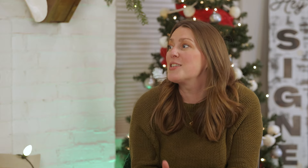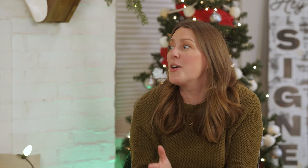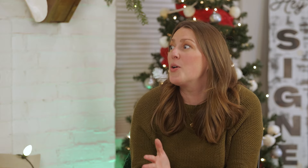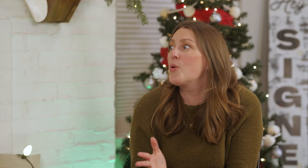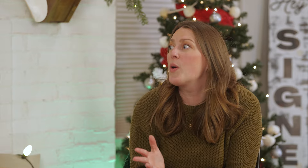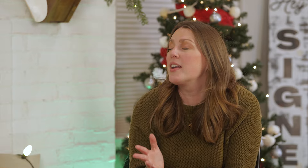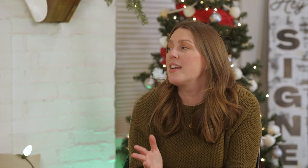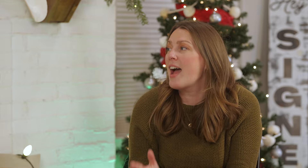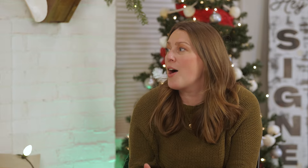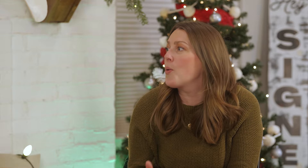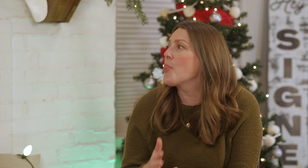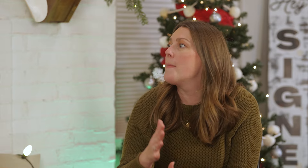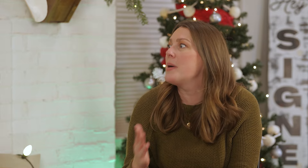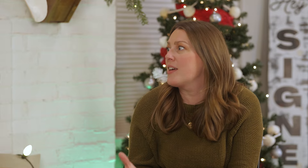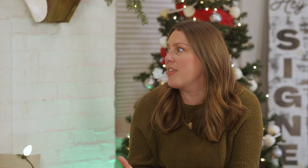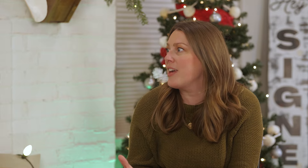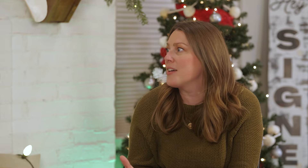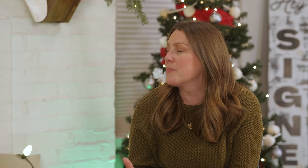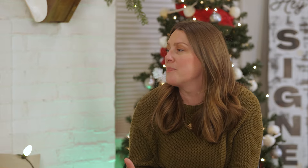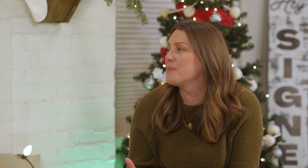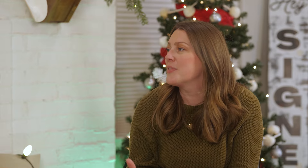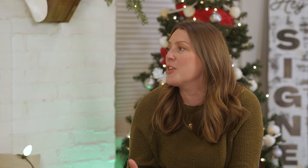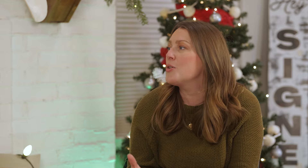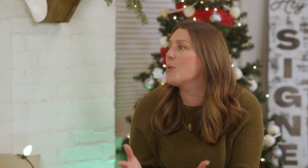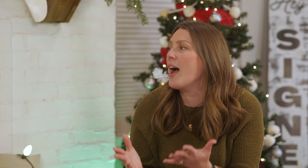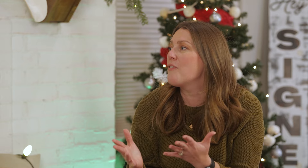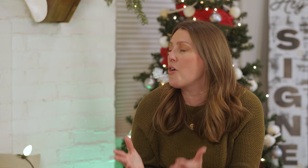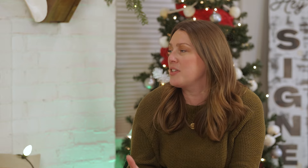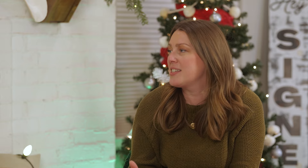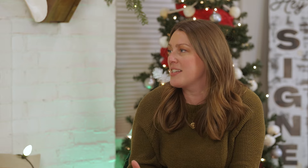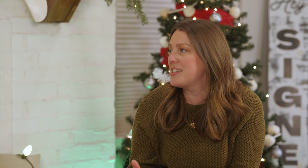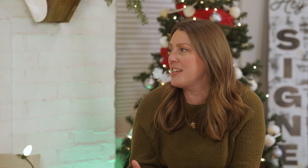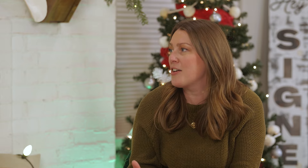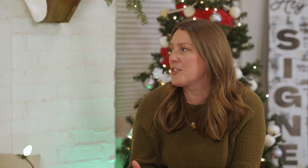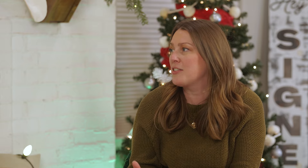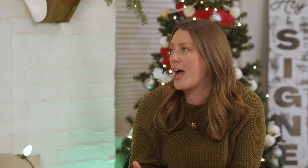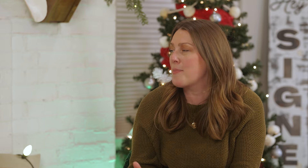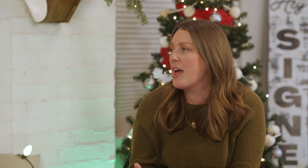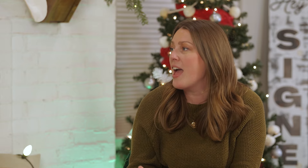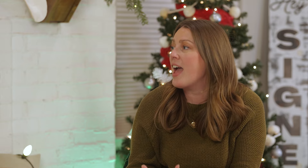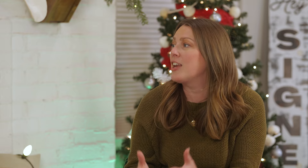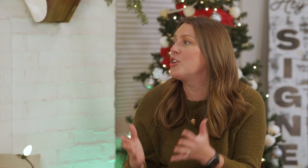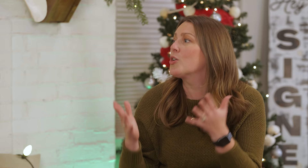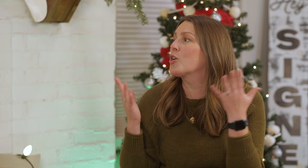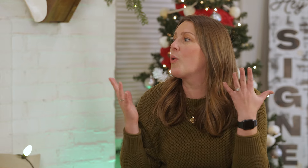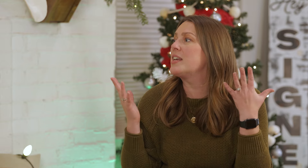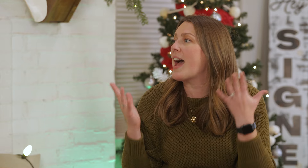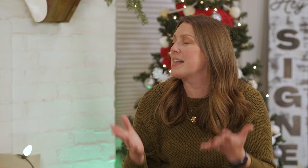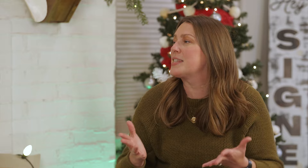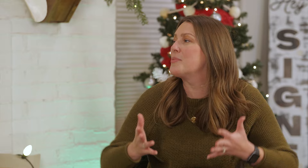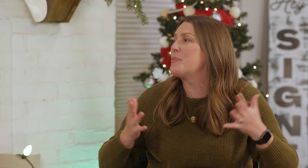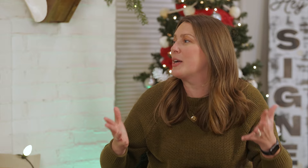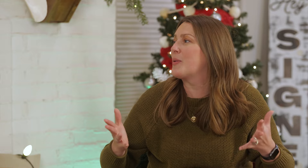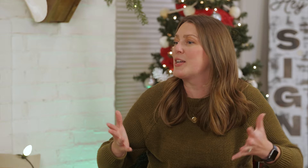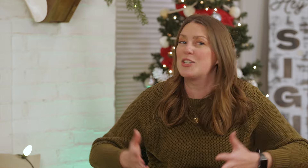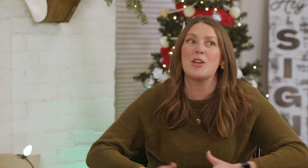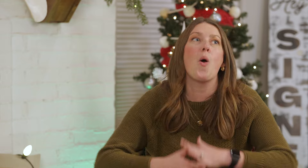So now the big thing, you have all these kids sitting on your lap and you're going to ask them the big question.